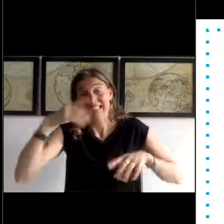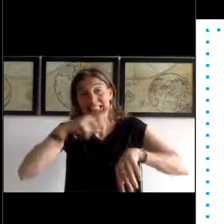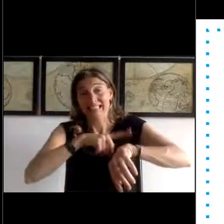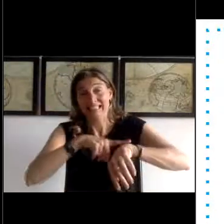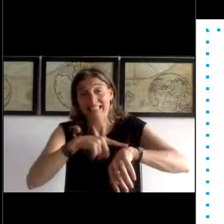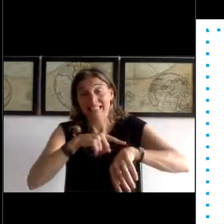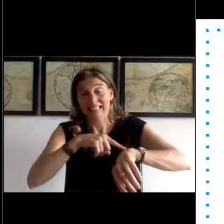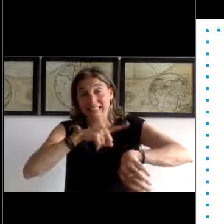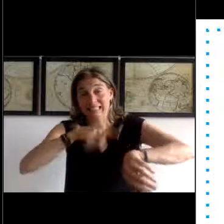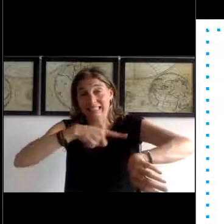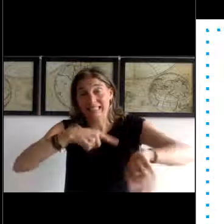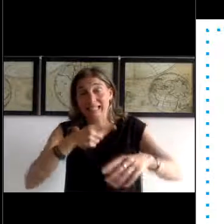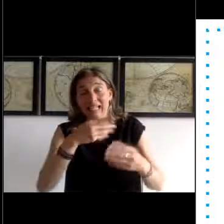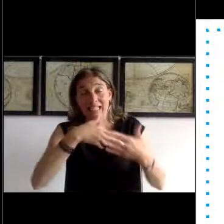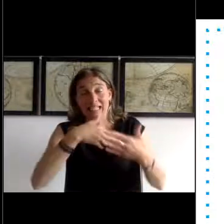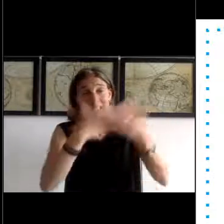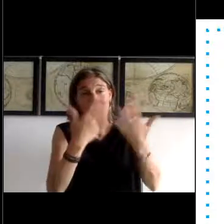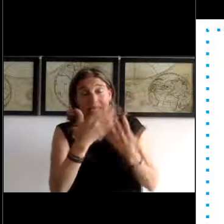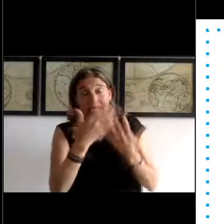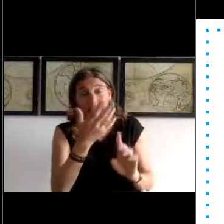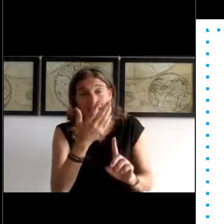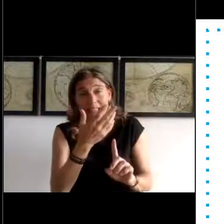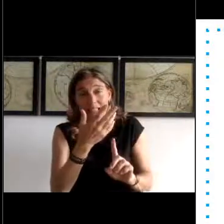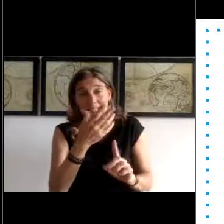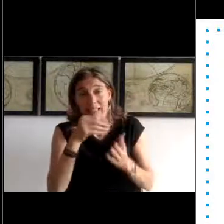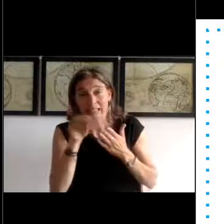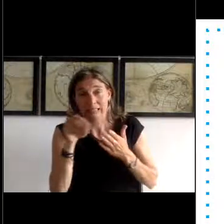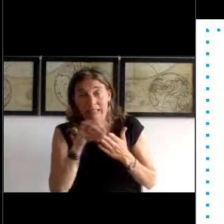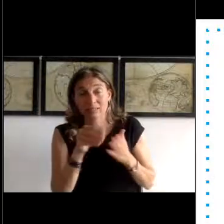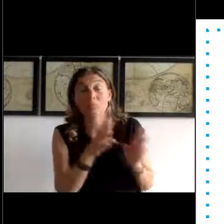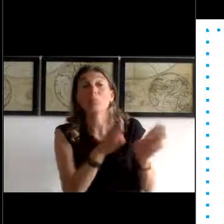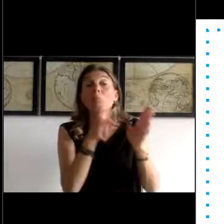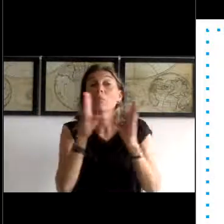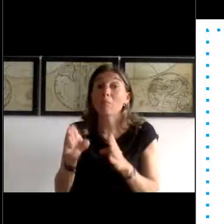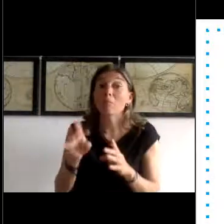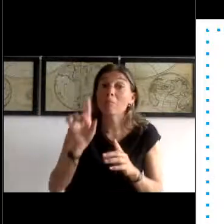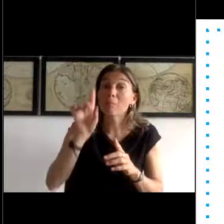We have other horizontal priorities also for the programme